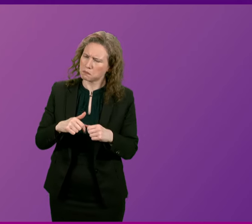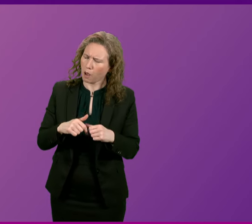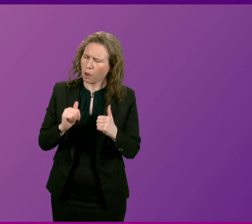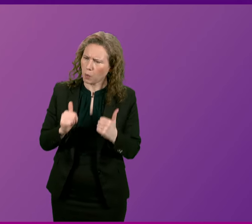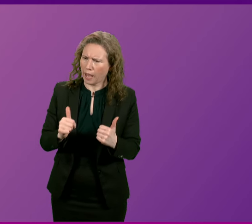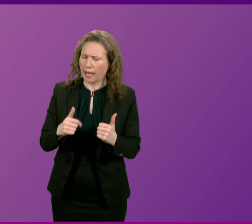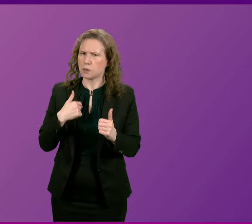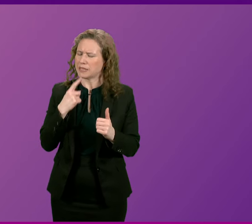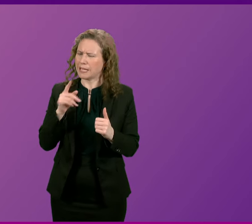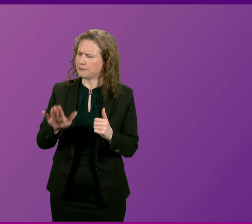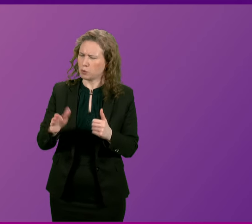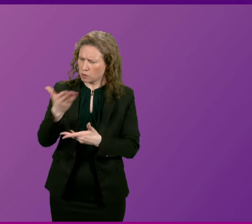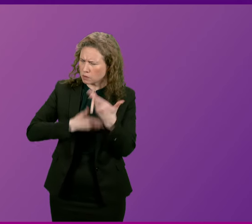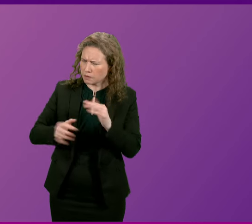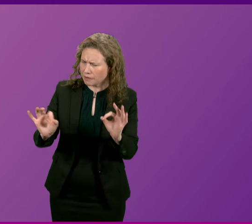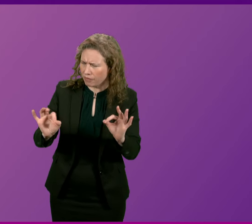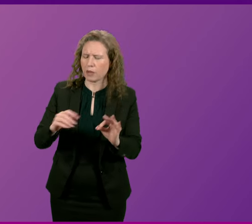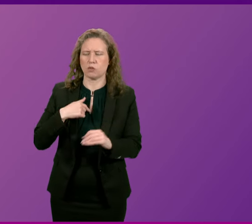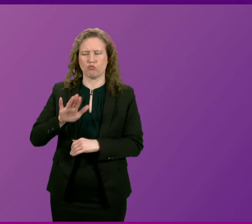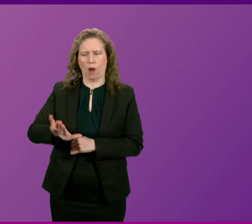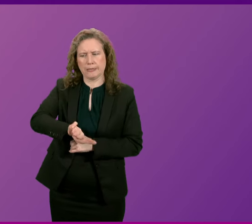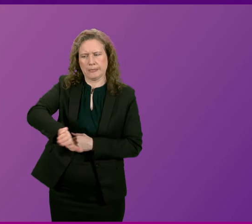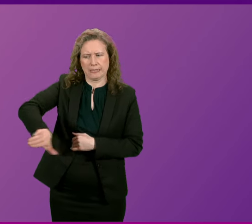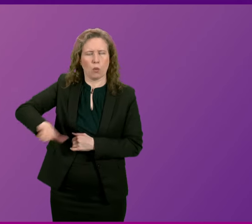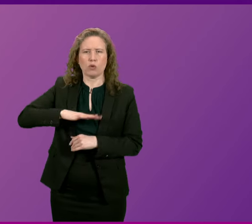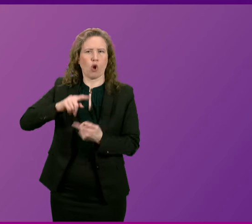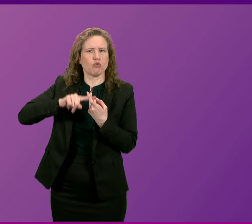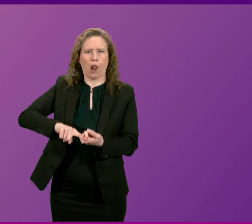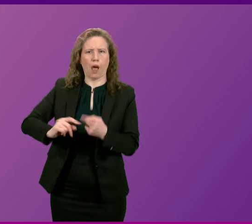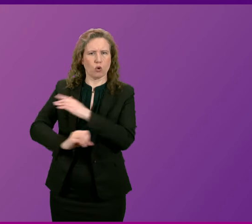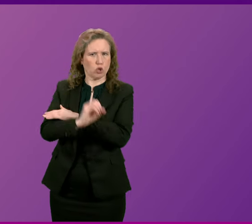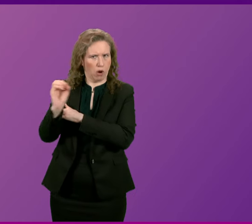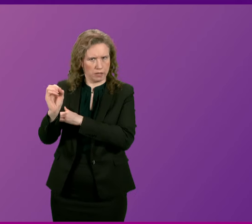longer rely on Horizon until such time as that further evidence was provided.